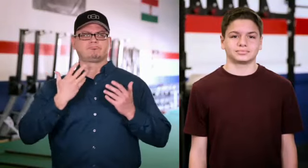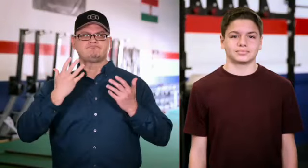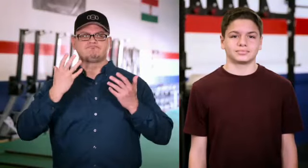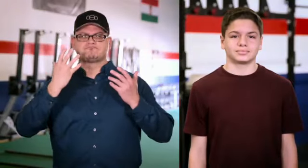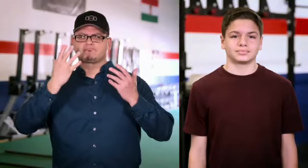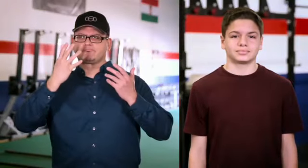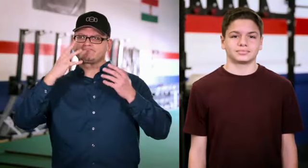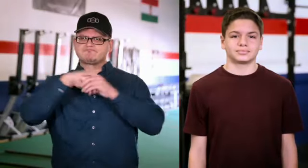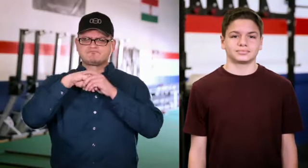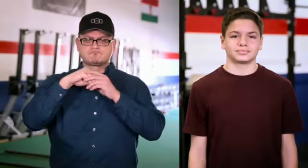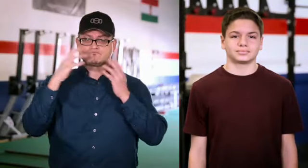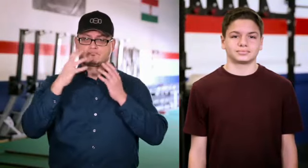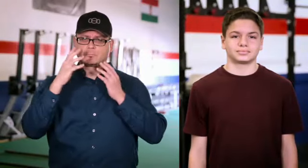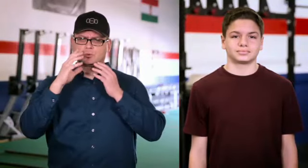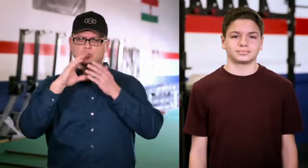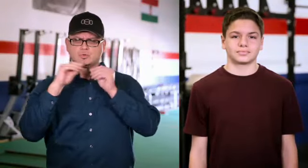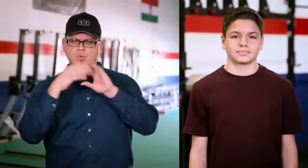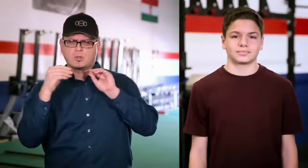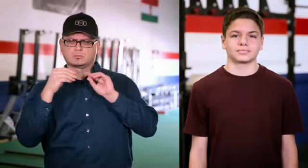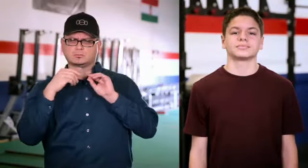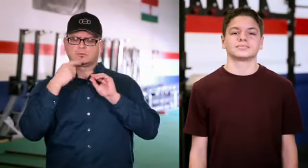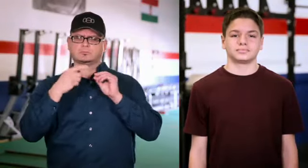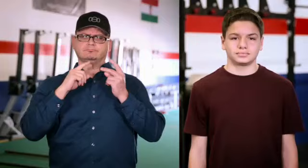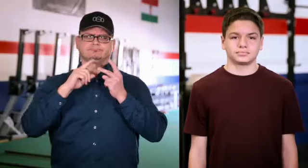I was more involved with storytelling,